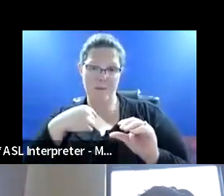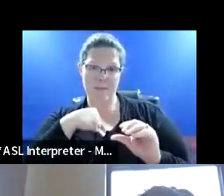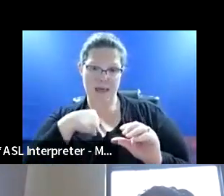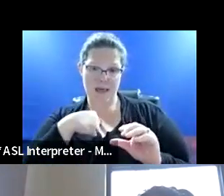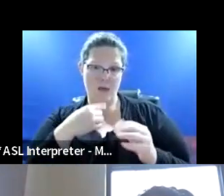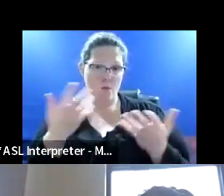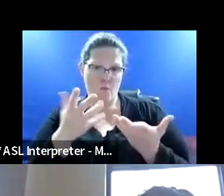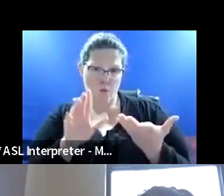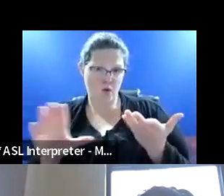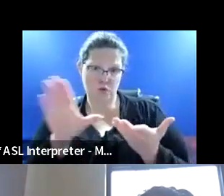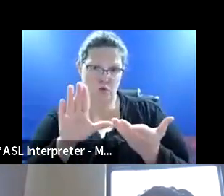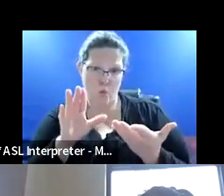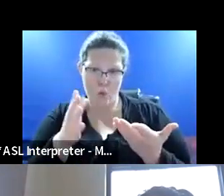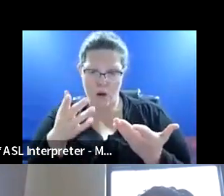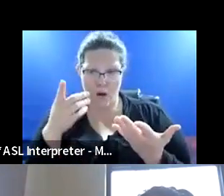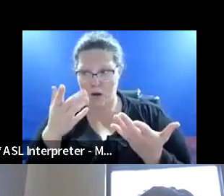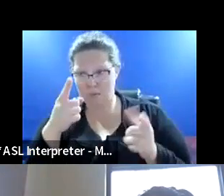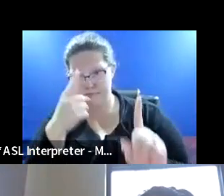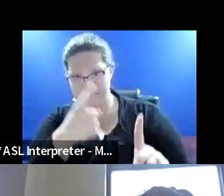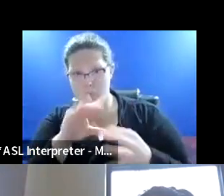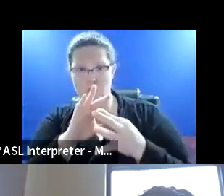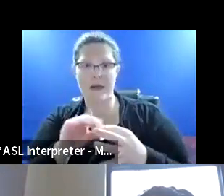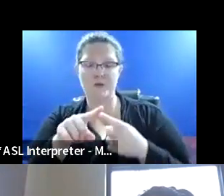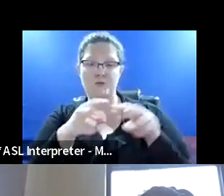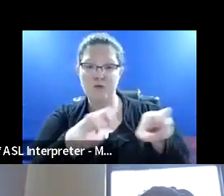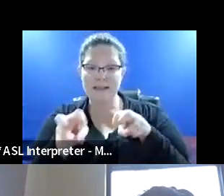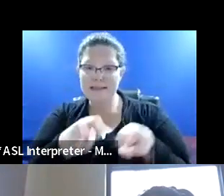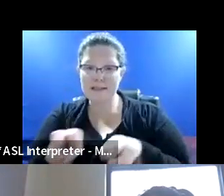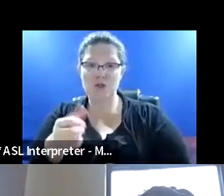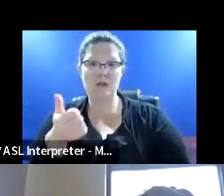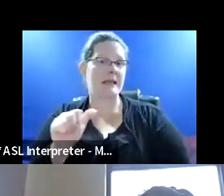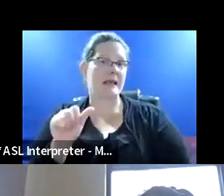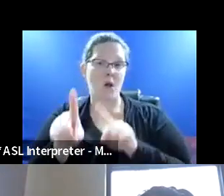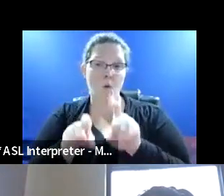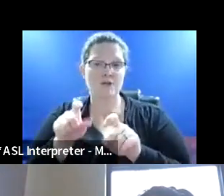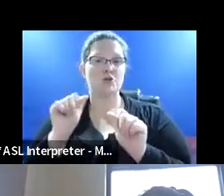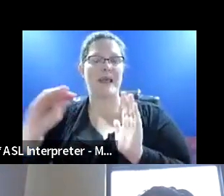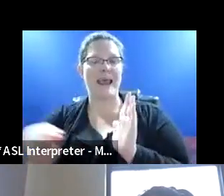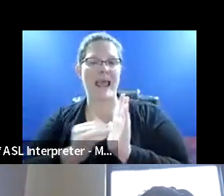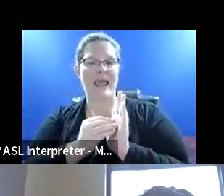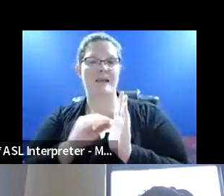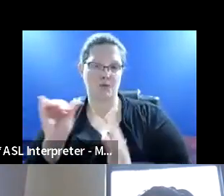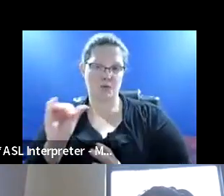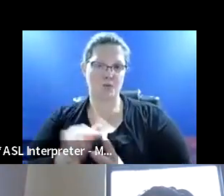IF ANYBODY WANTS TO -- I WILL PUT MY E-MAIL IN THE CHAT AS WELL.